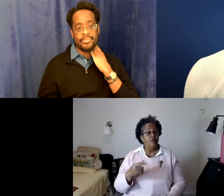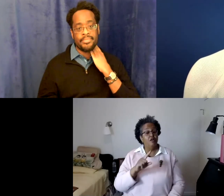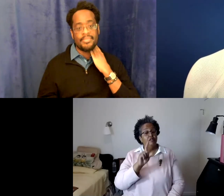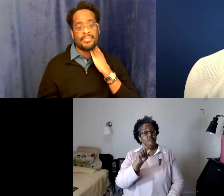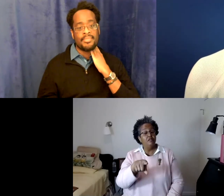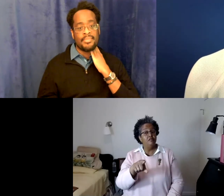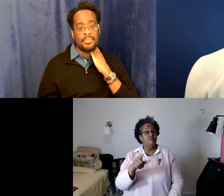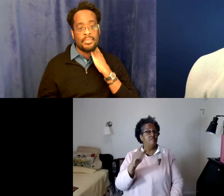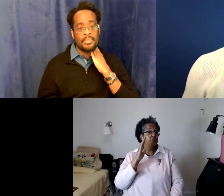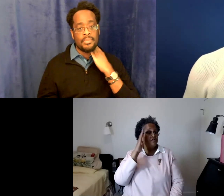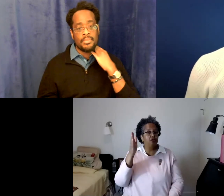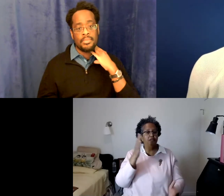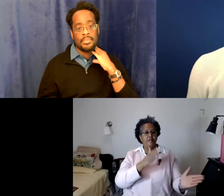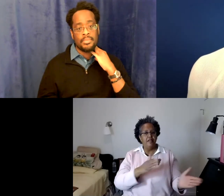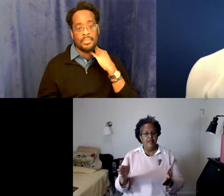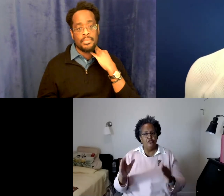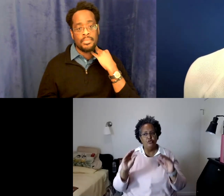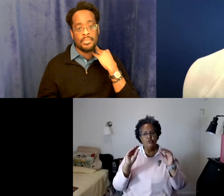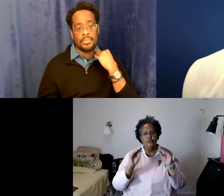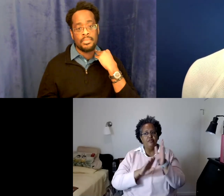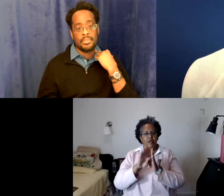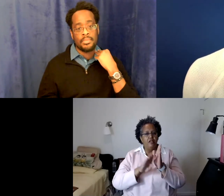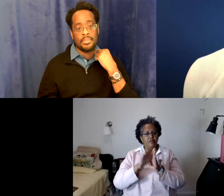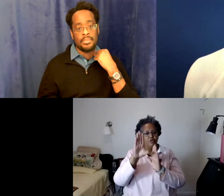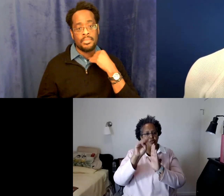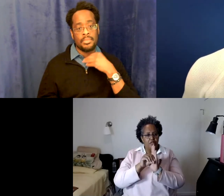and that they don't teach us and haven't taught us so in the future there's plans to teach the